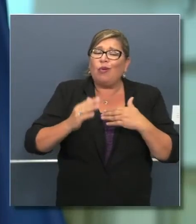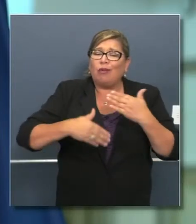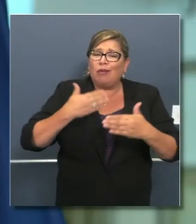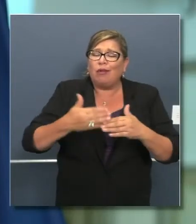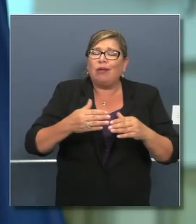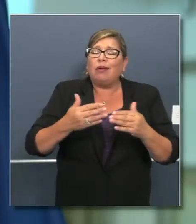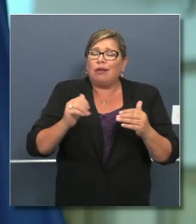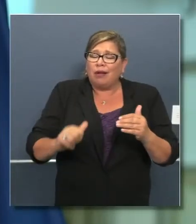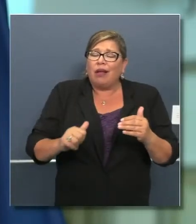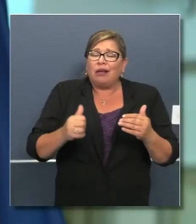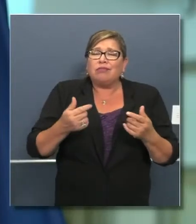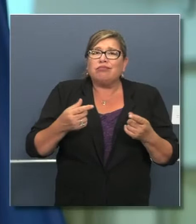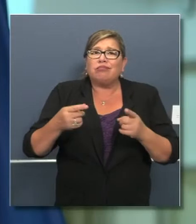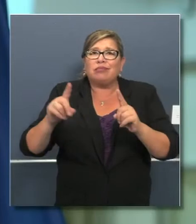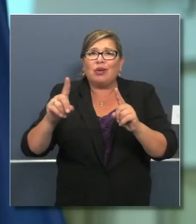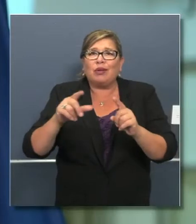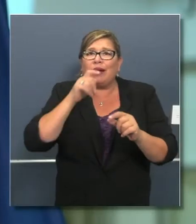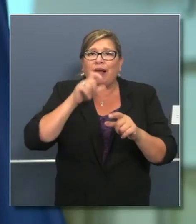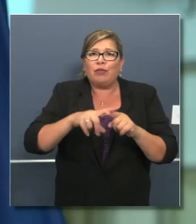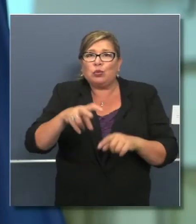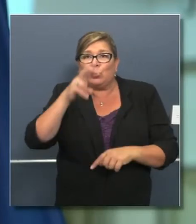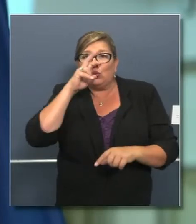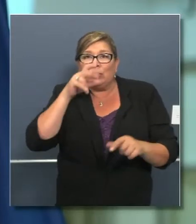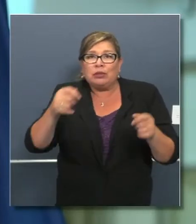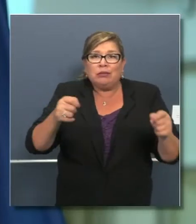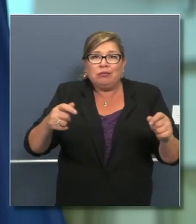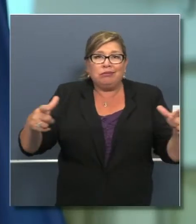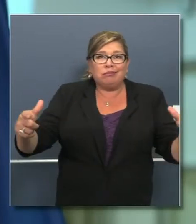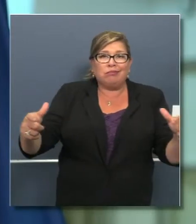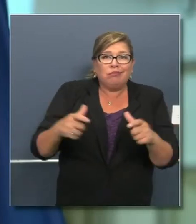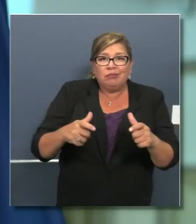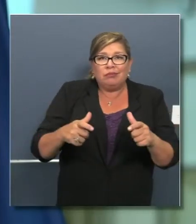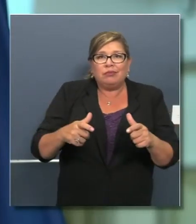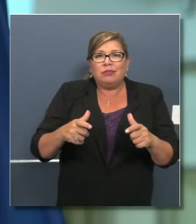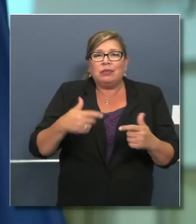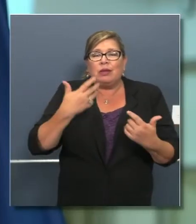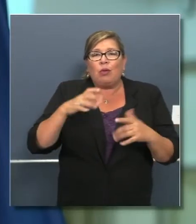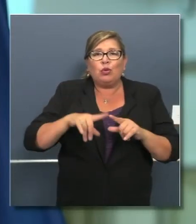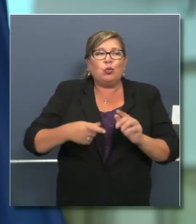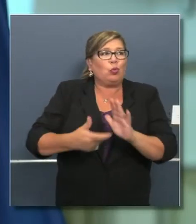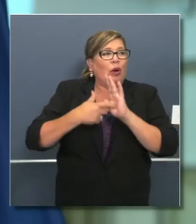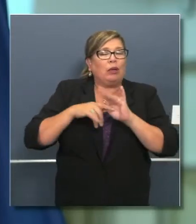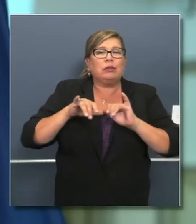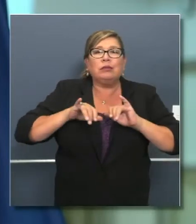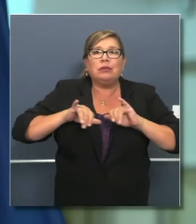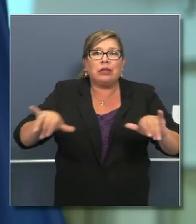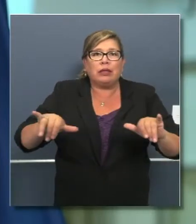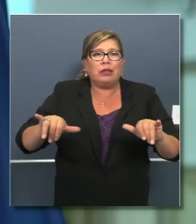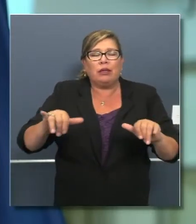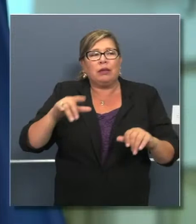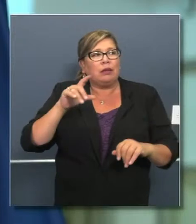through this without having to toggle back without having to answer the question in a binary frame